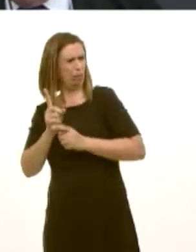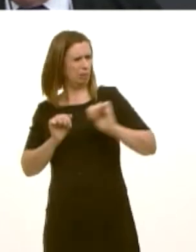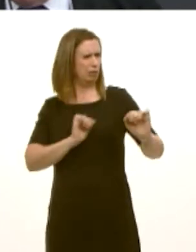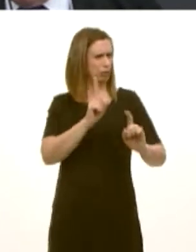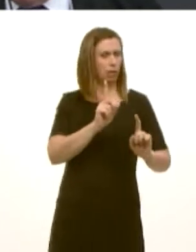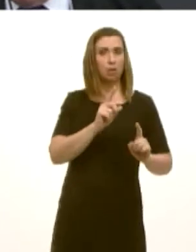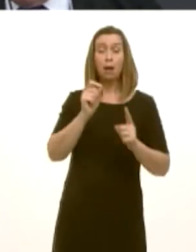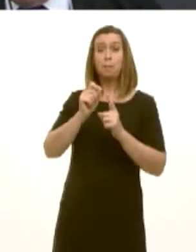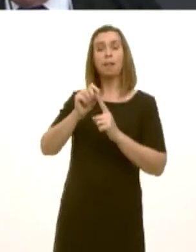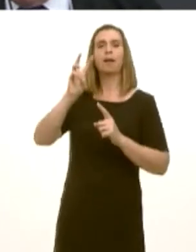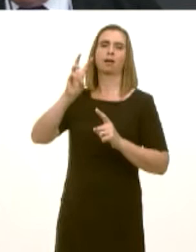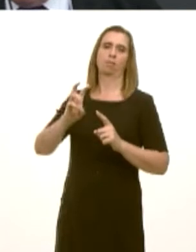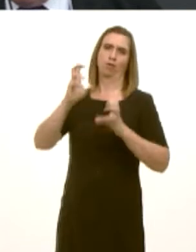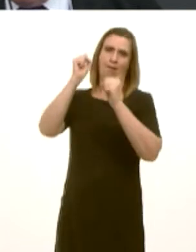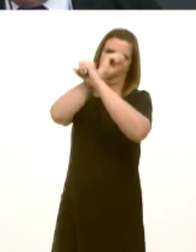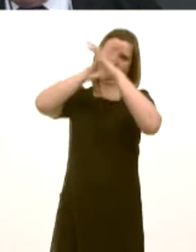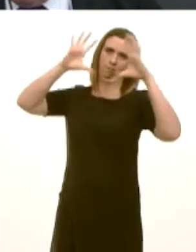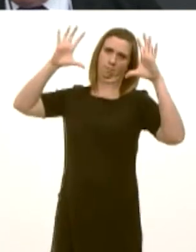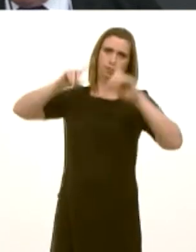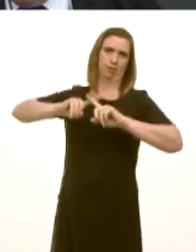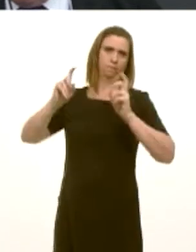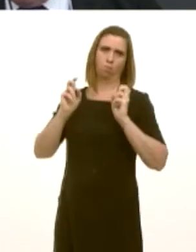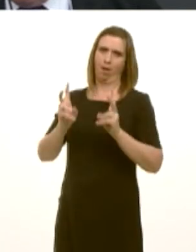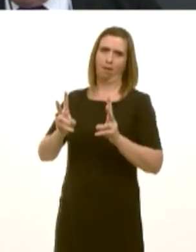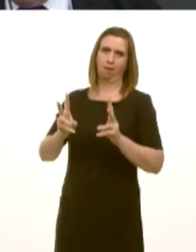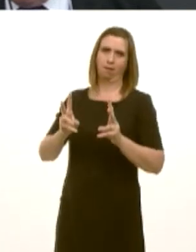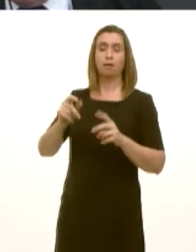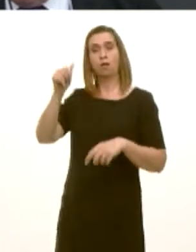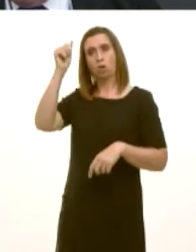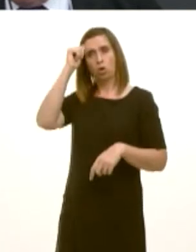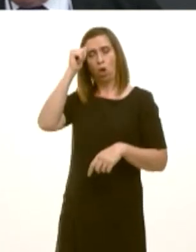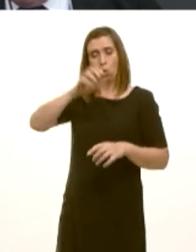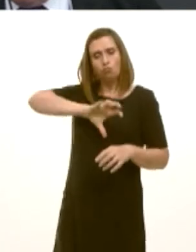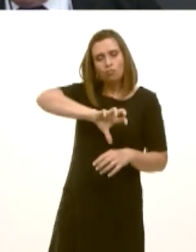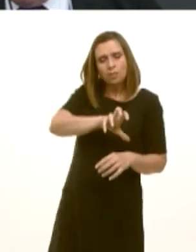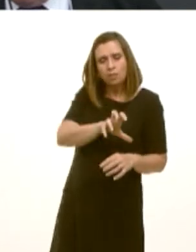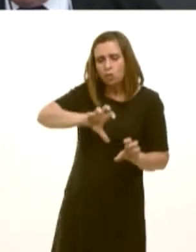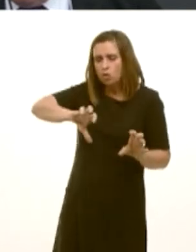Plaid Cymruís vision actually unites these things at a regional level and clarifies where